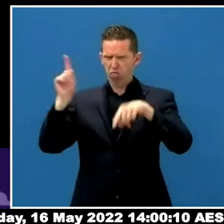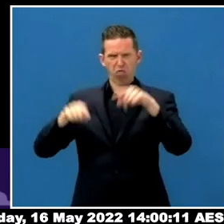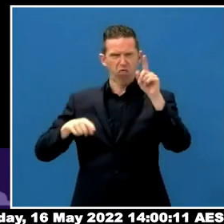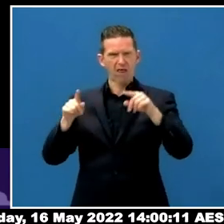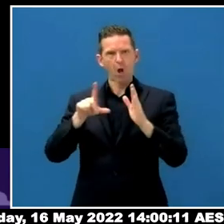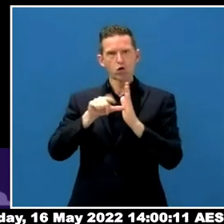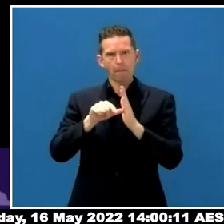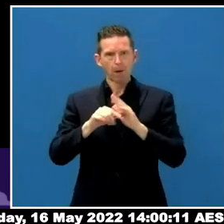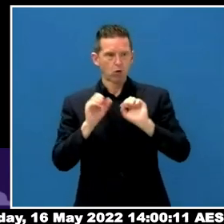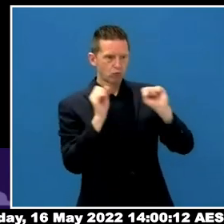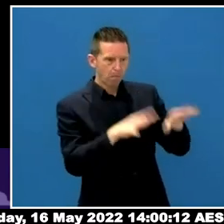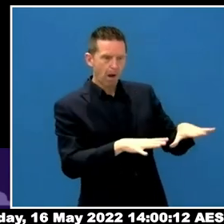started in 2019.